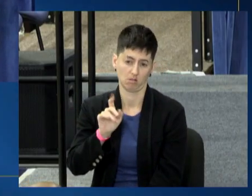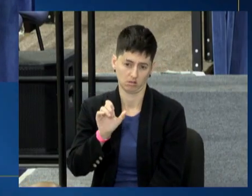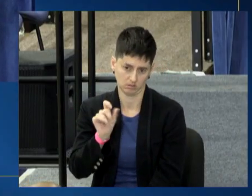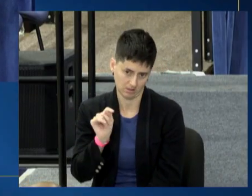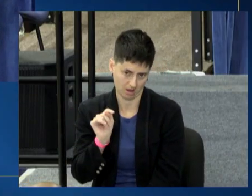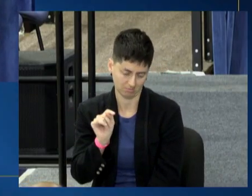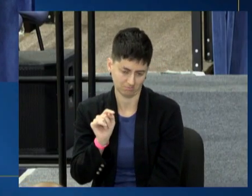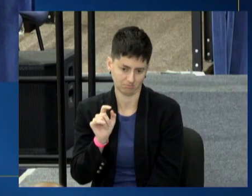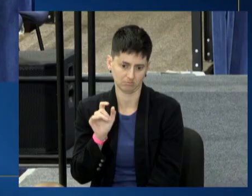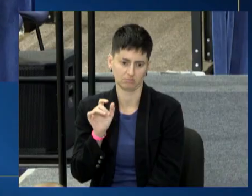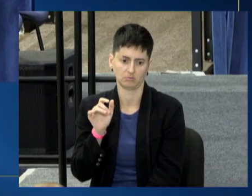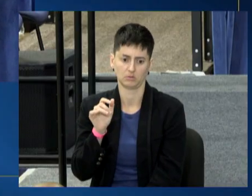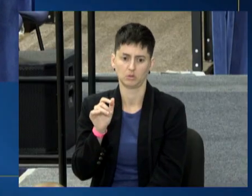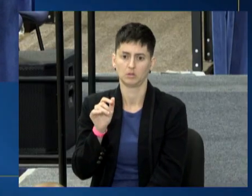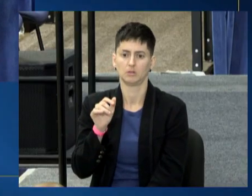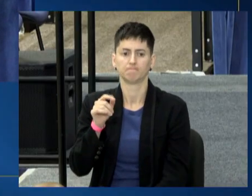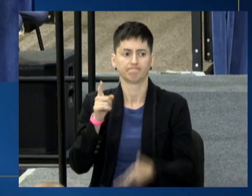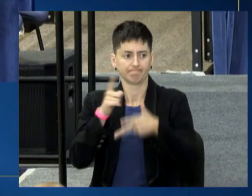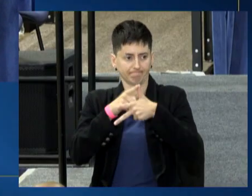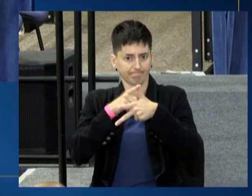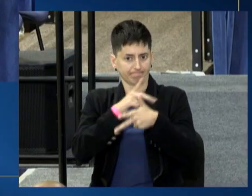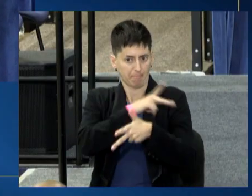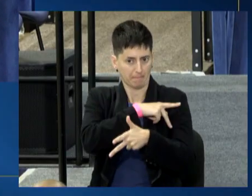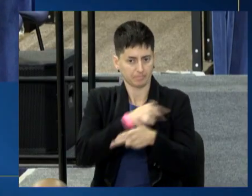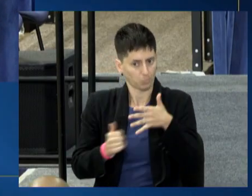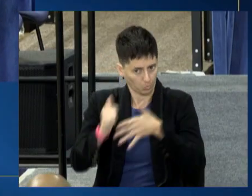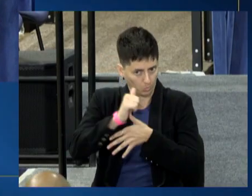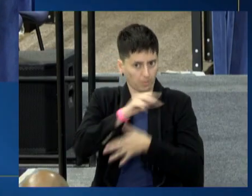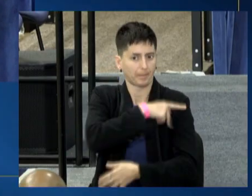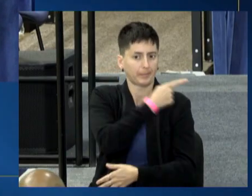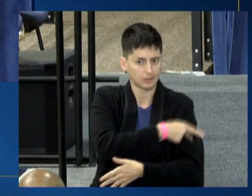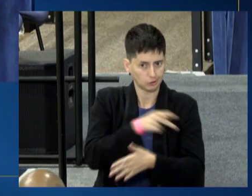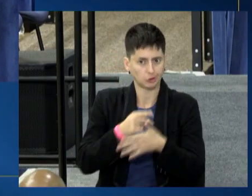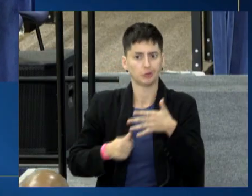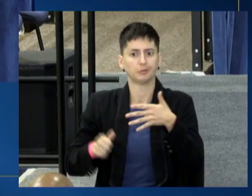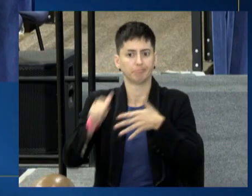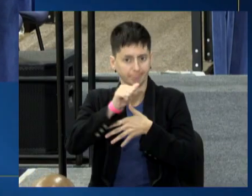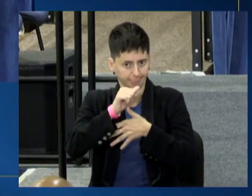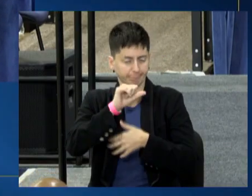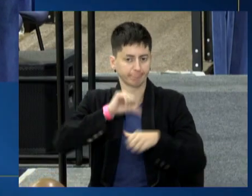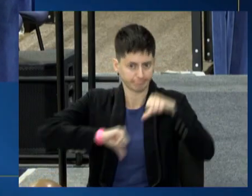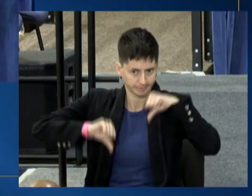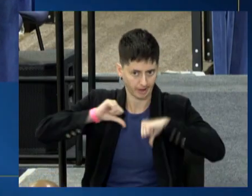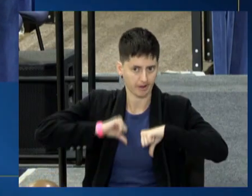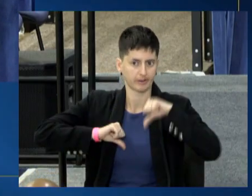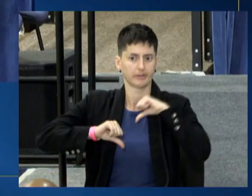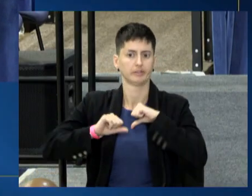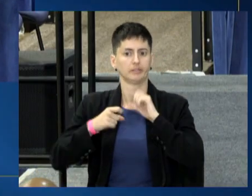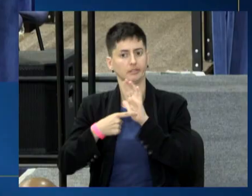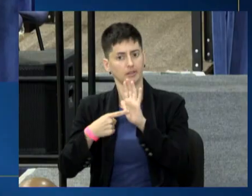first, science first, as we build out USCDI+ module in oncology. How are we thinking about